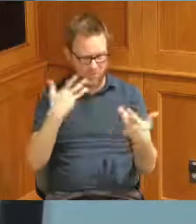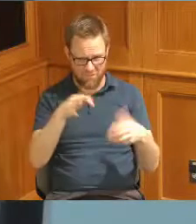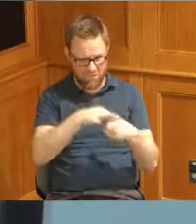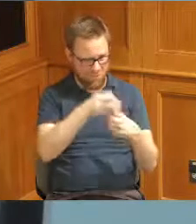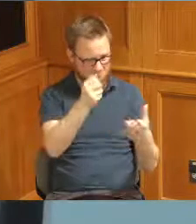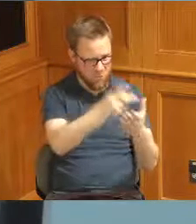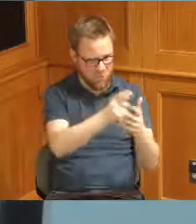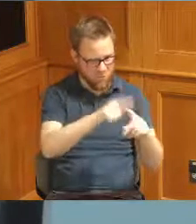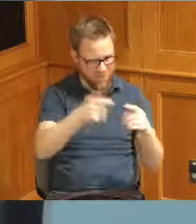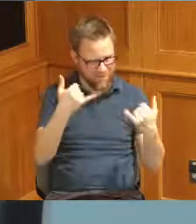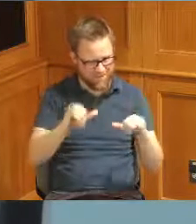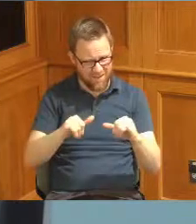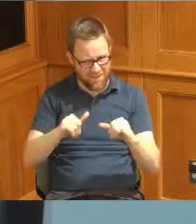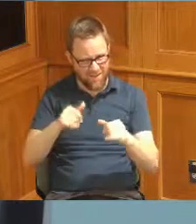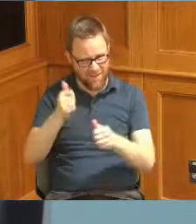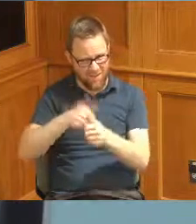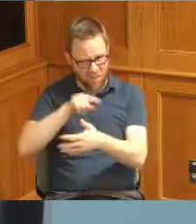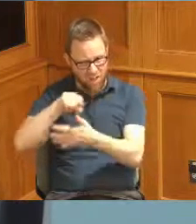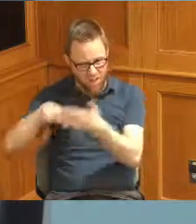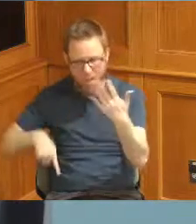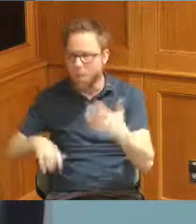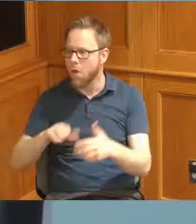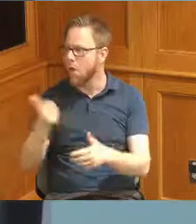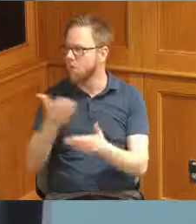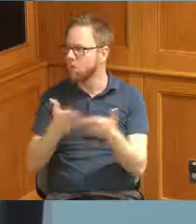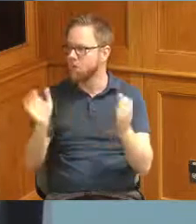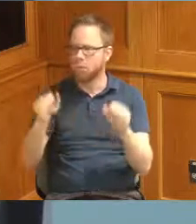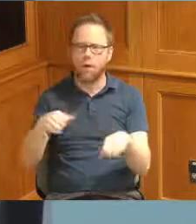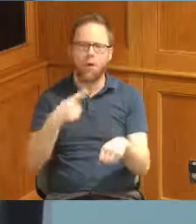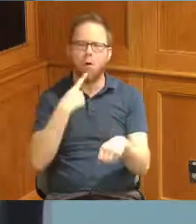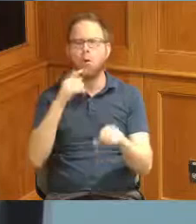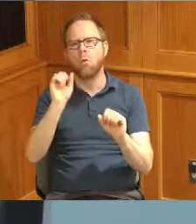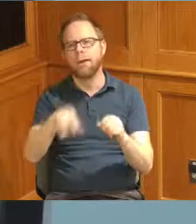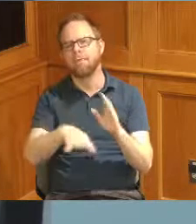a contract and then other things to say oh we can find it within the budget we don't have to